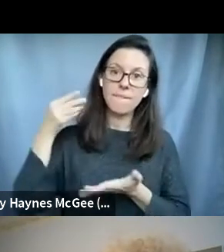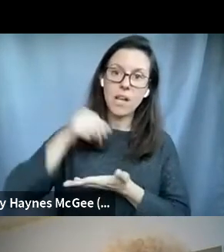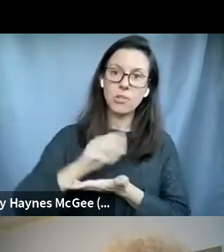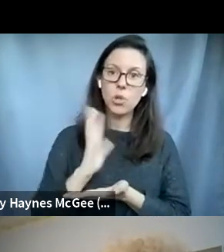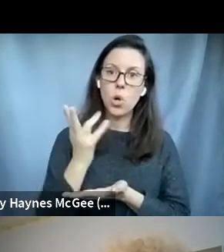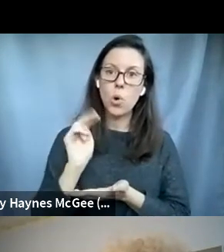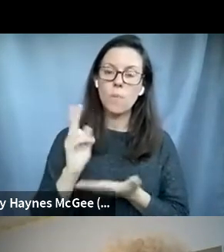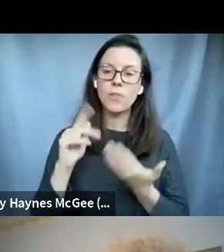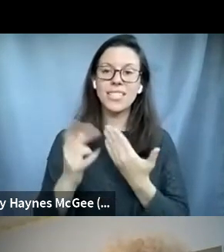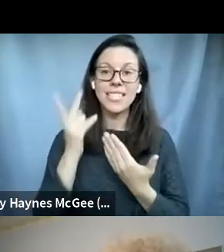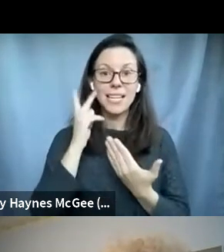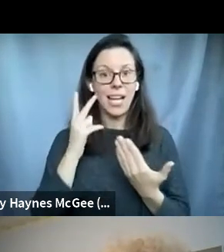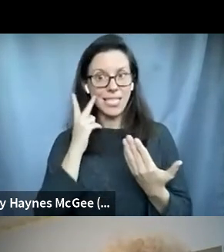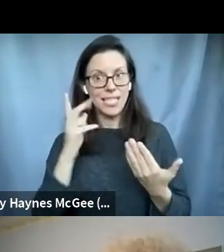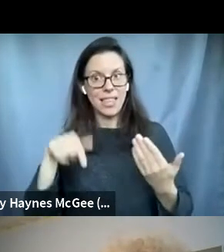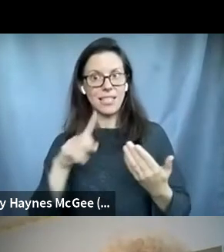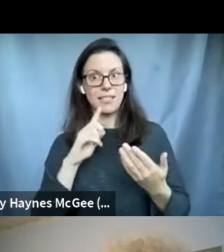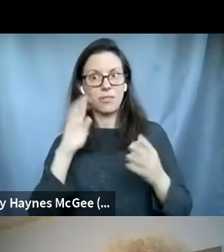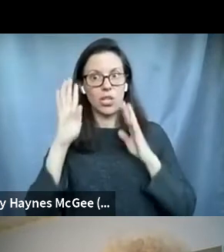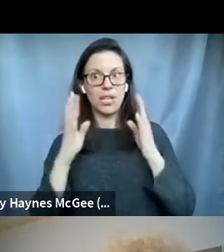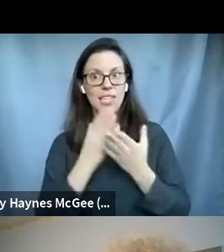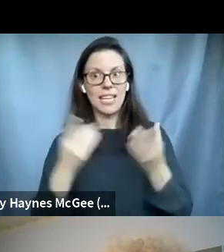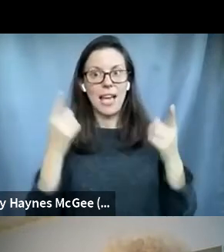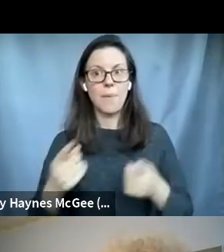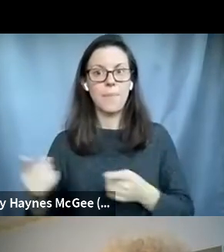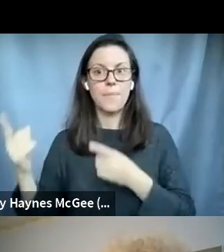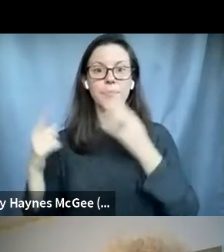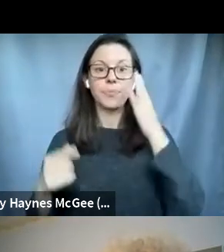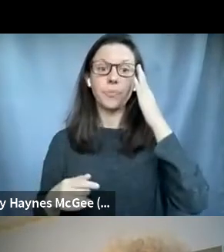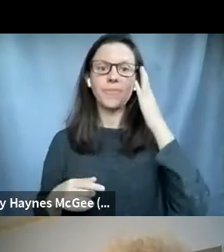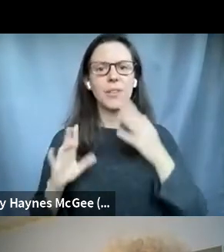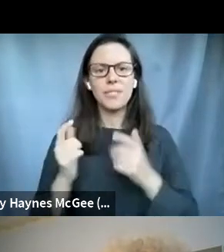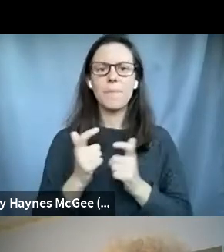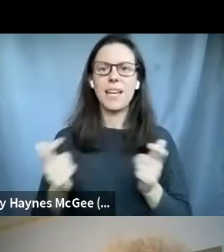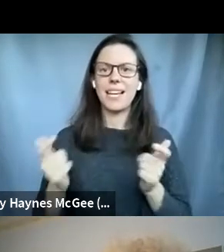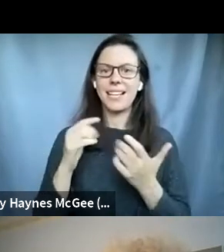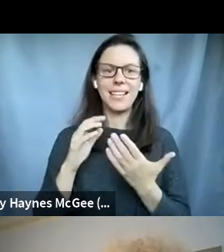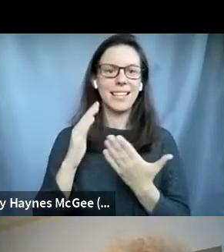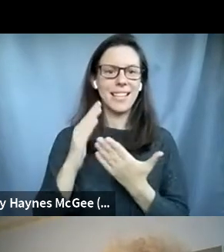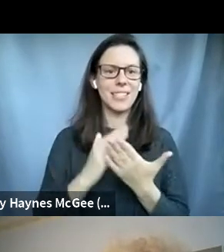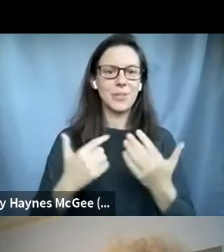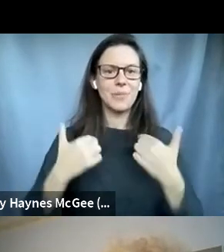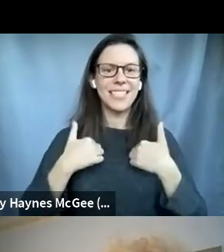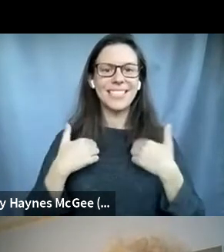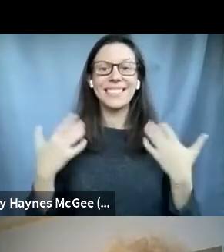That was probably one of the biggest lessons I learned in that time. This is the end of my presentation.